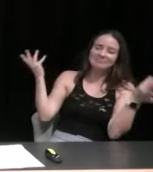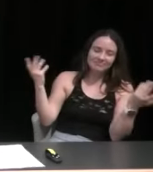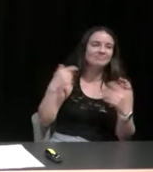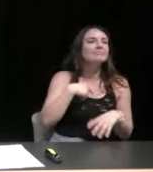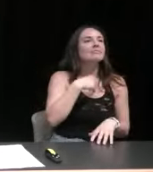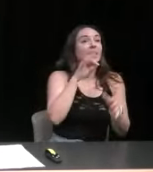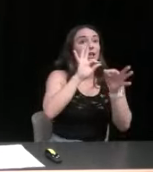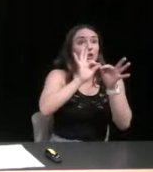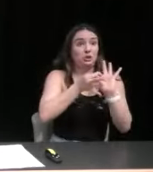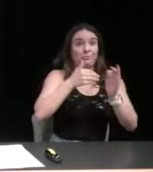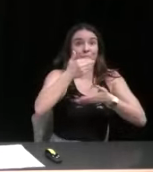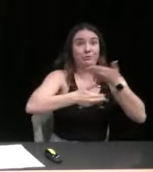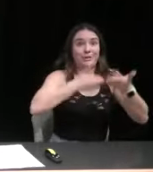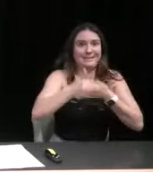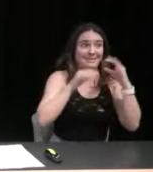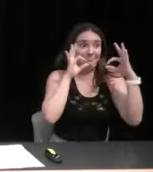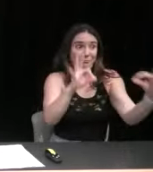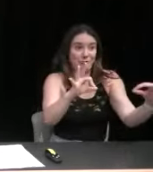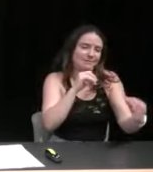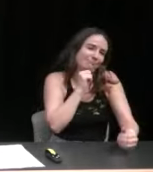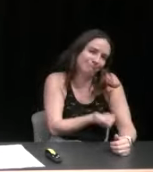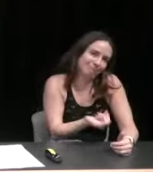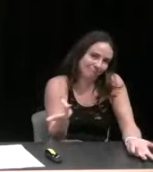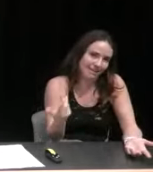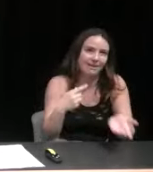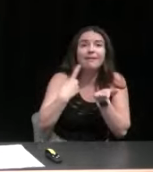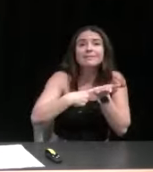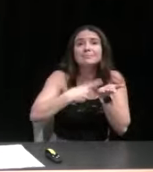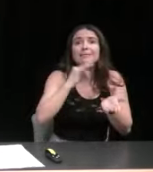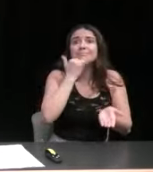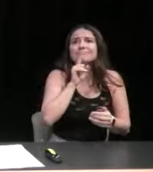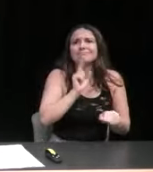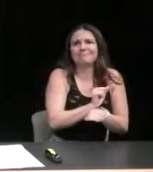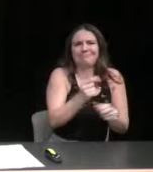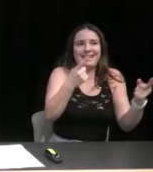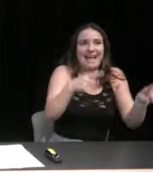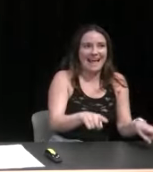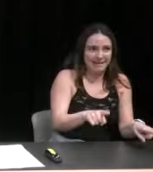some of you might be confused why I've got this slide up here the interpreting process is not